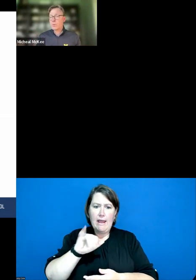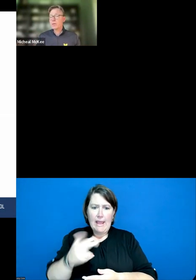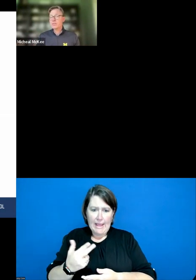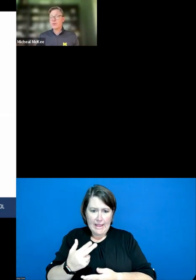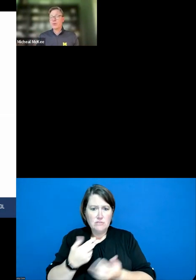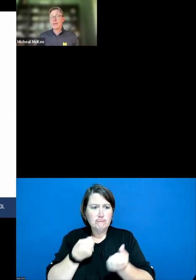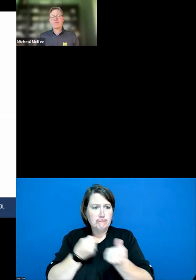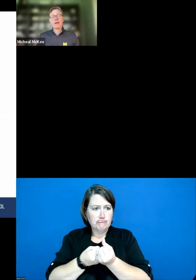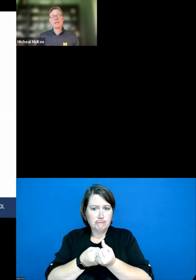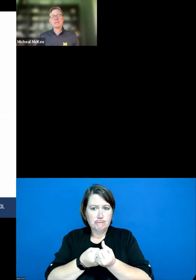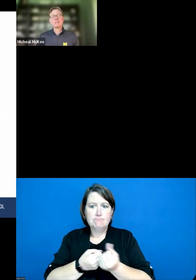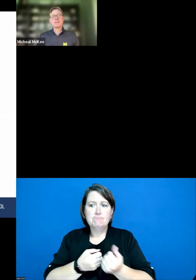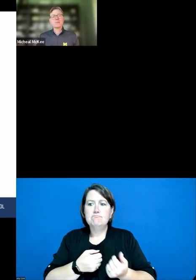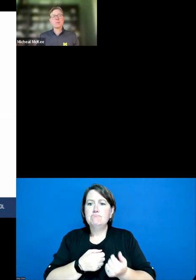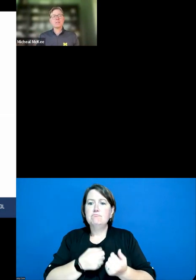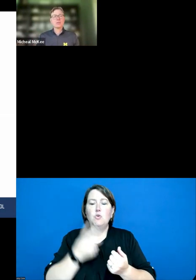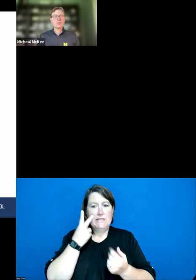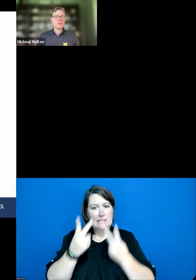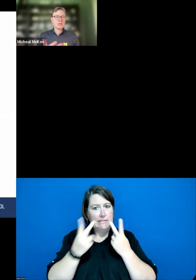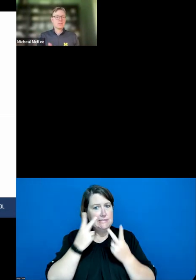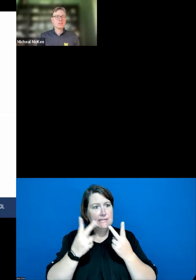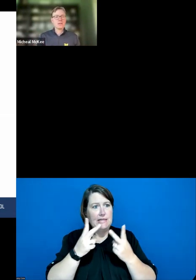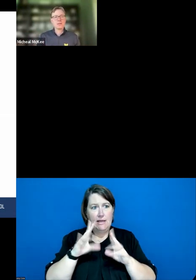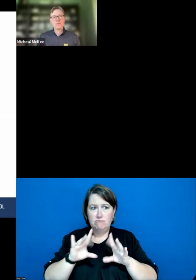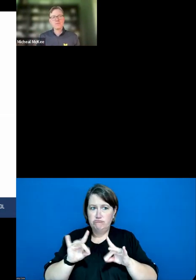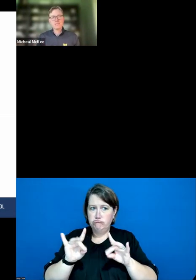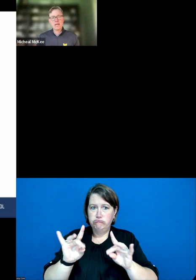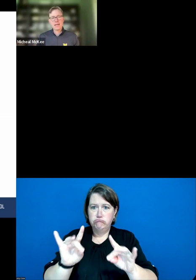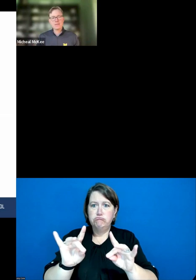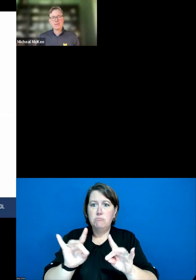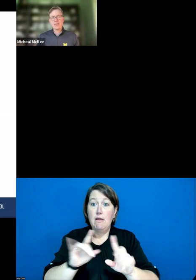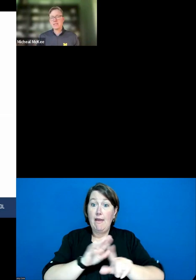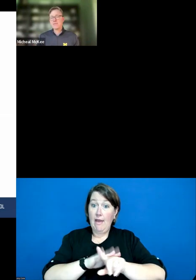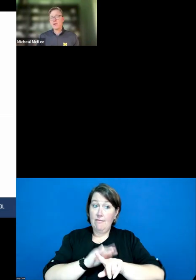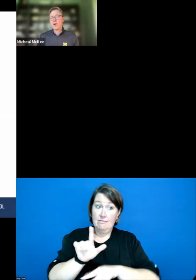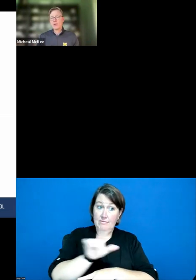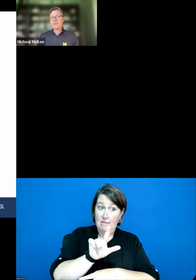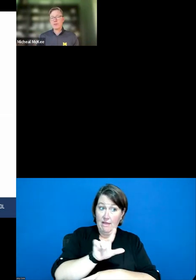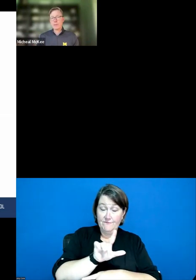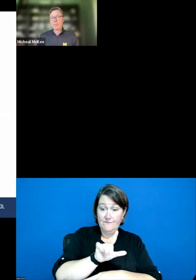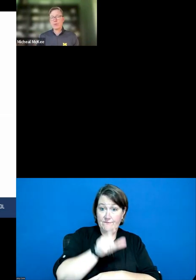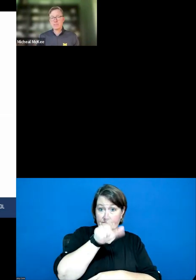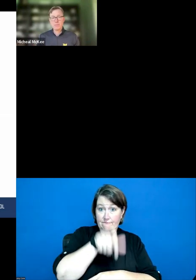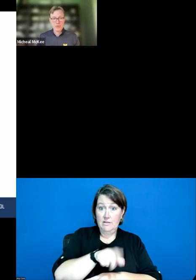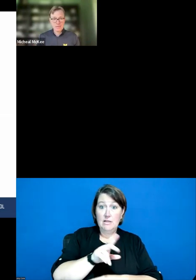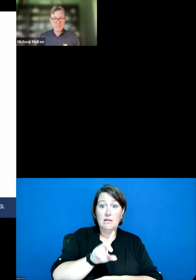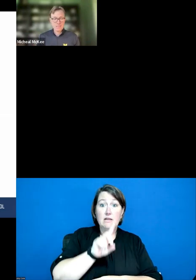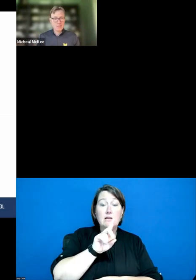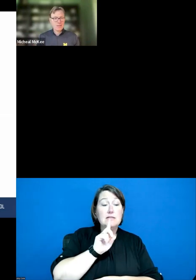more deserving findings in which in the left side, depth hard of hearing birth disparities.